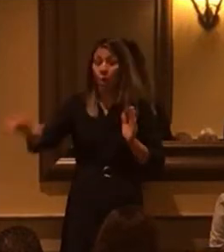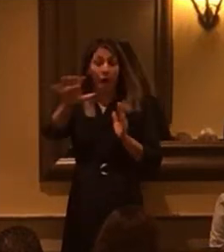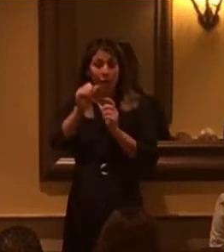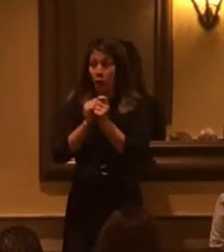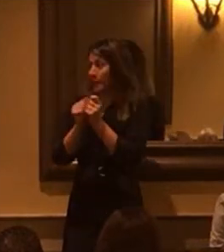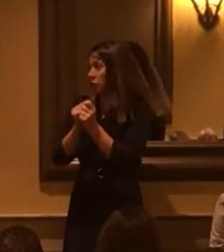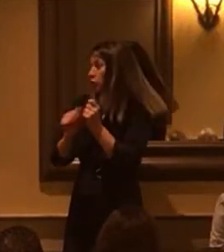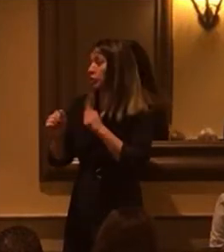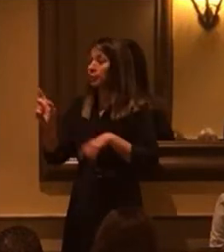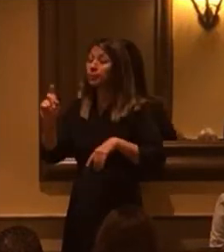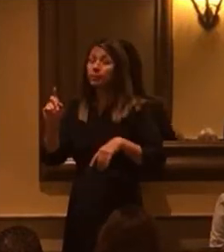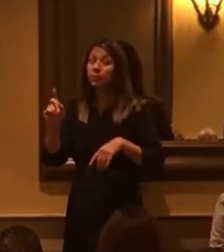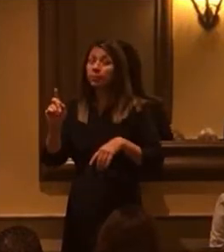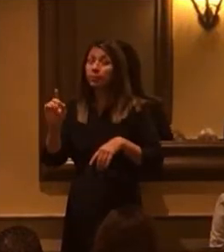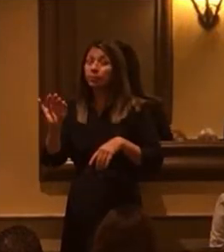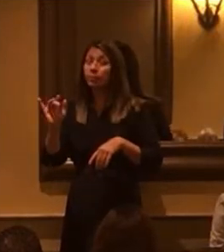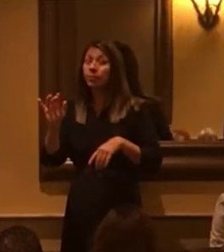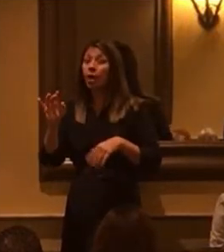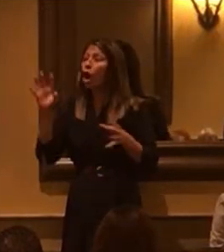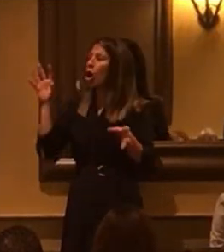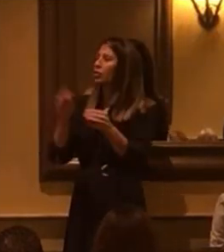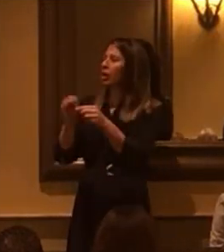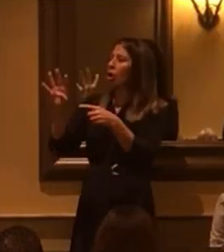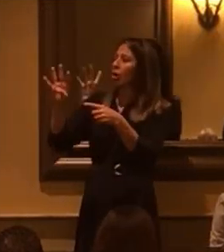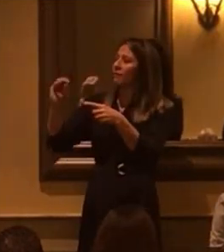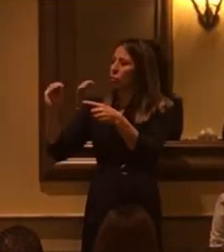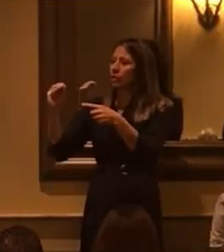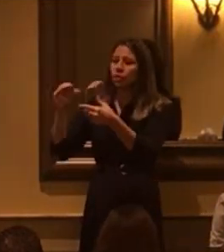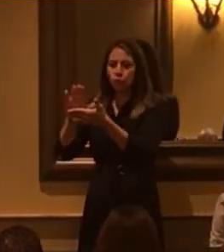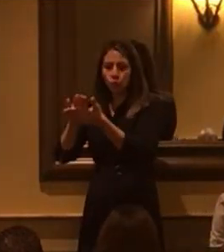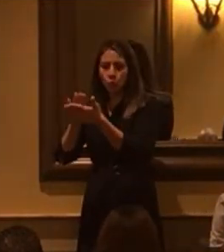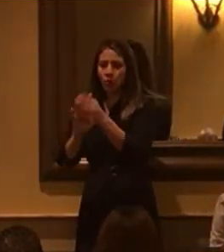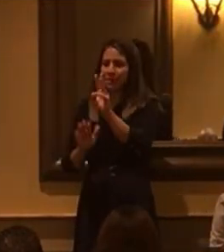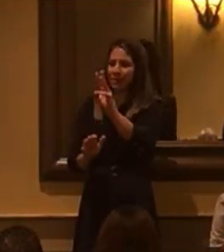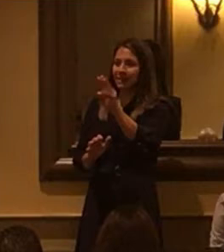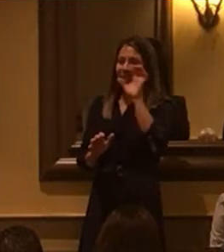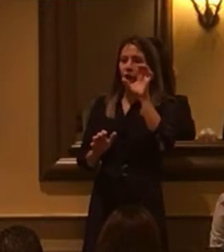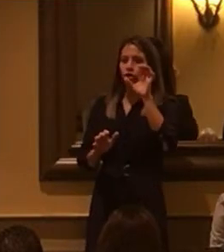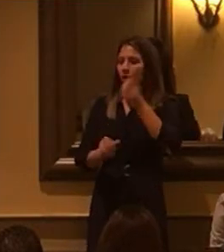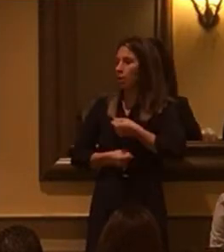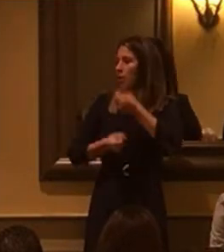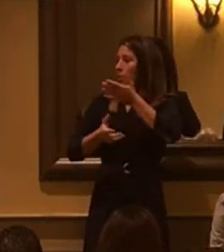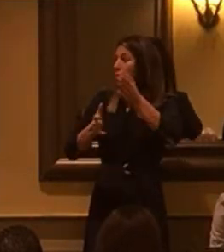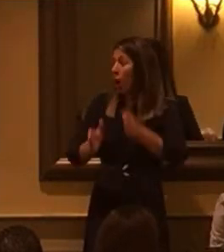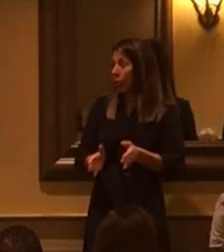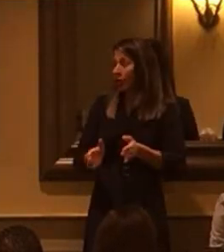out of 40 schools and 600 poets. I'm very proud to say that our hard work paid off